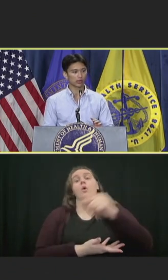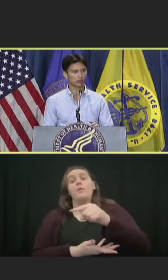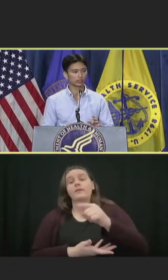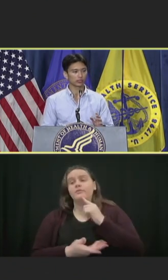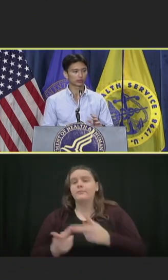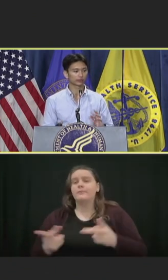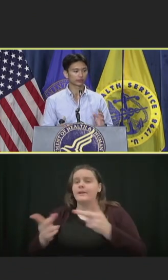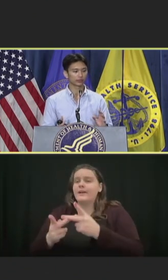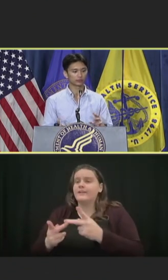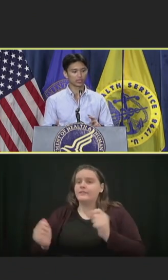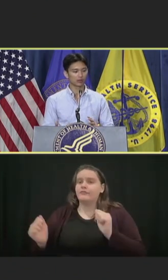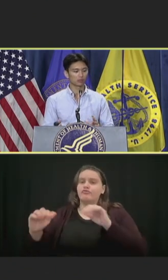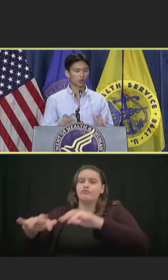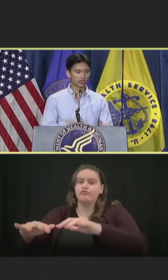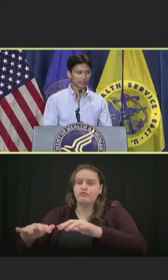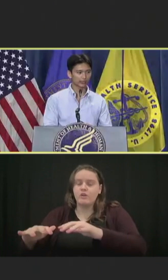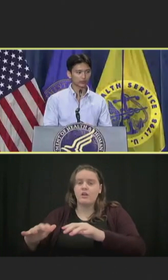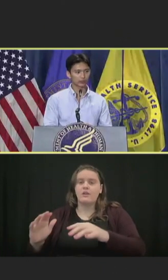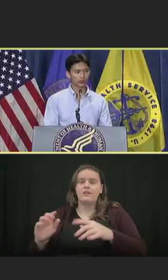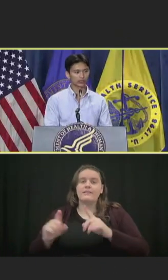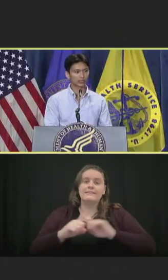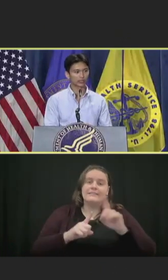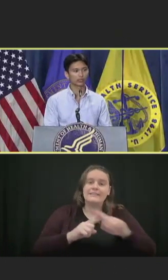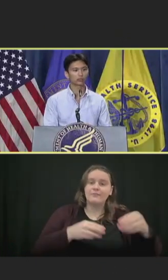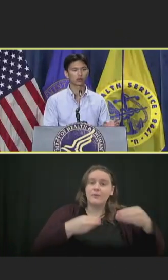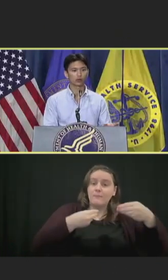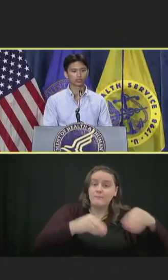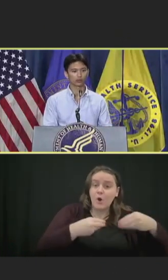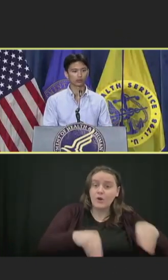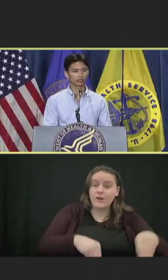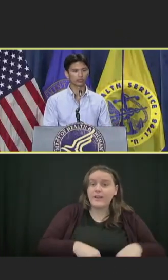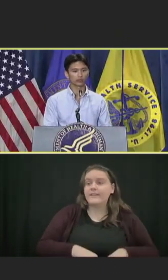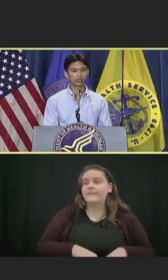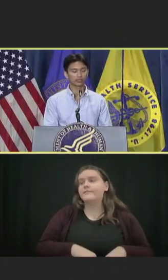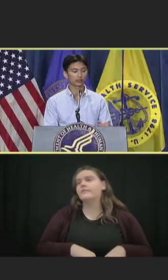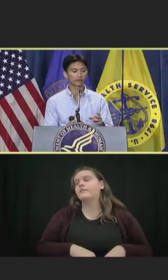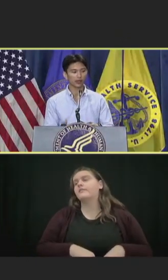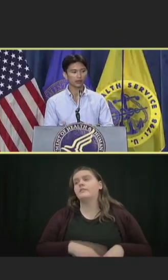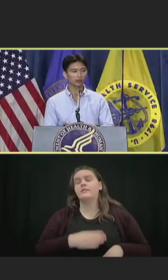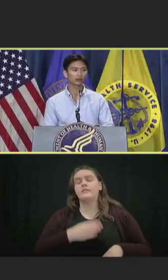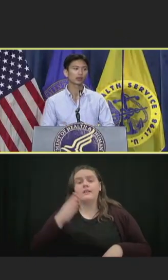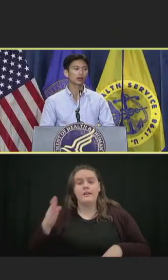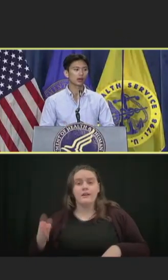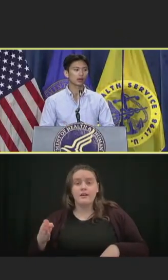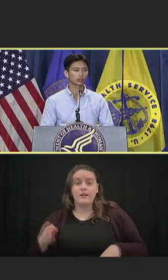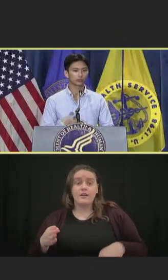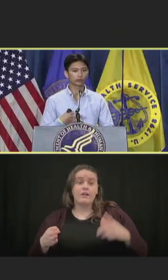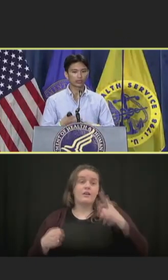you know, different markets was one thing, but also, you know, spaces of faith to think about,